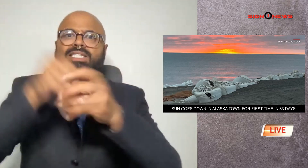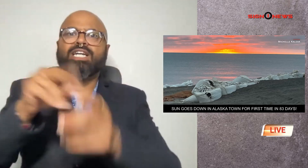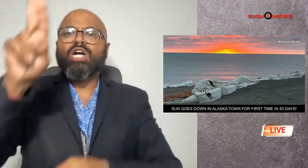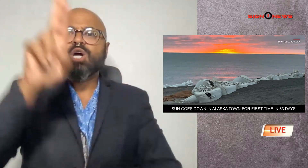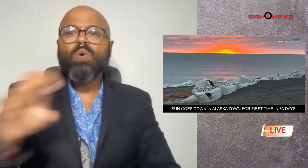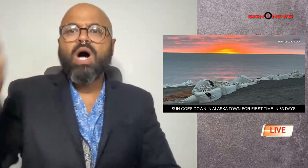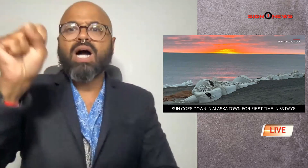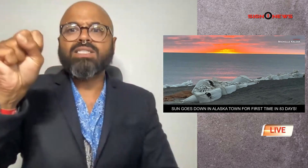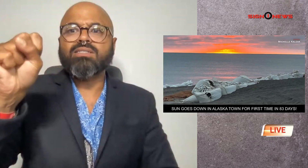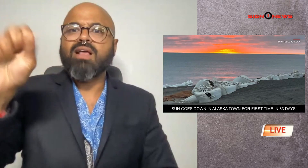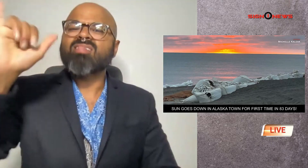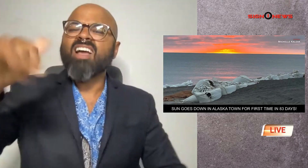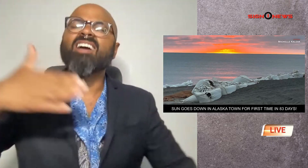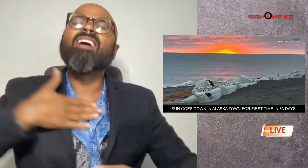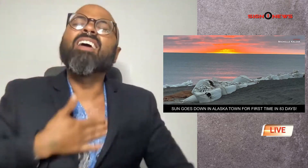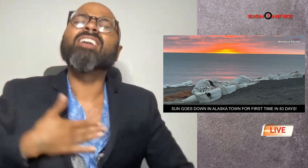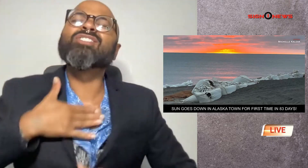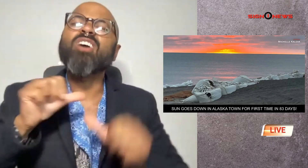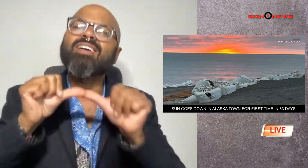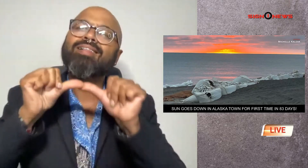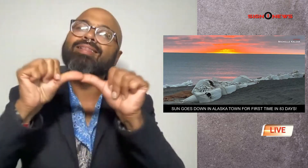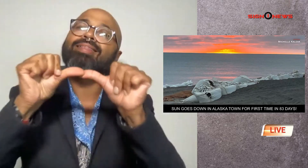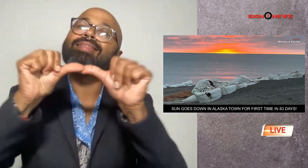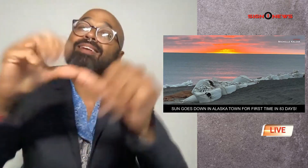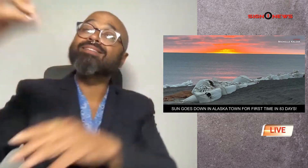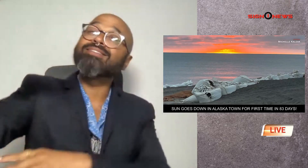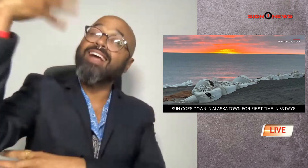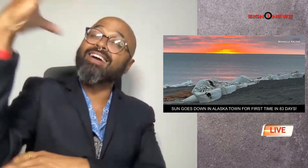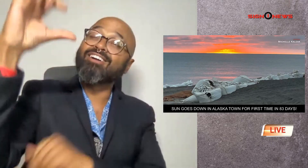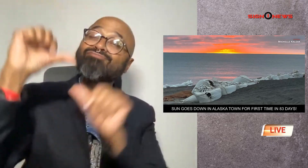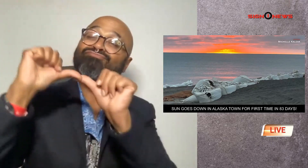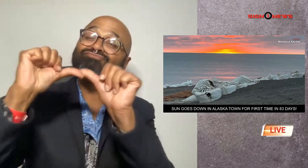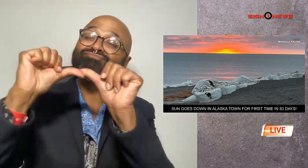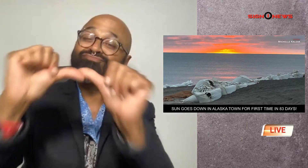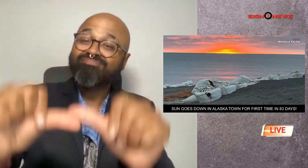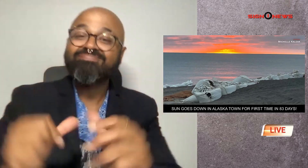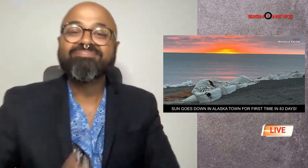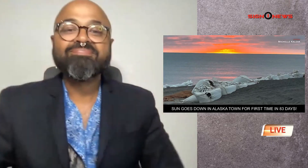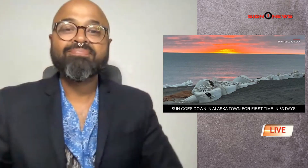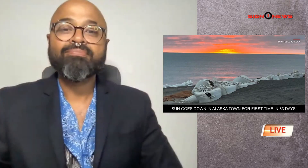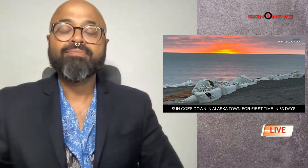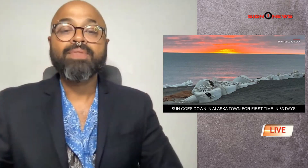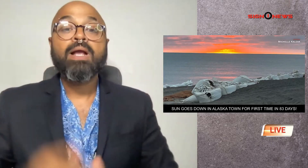northern Alaska is the only place in the United States that enjoys nonstop sunlight